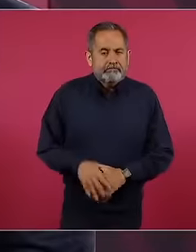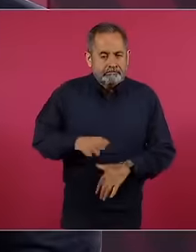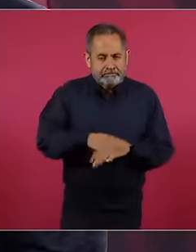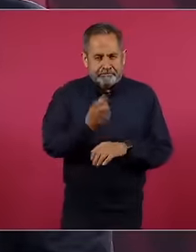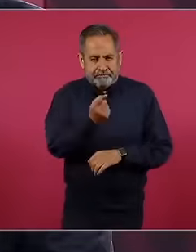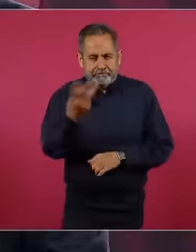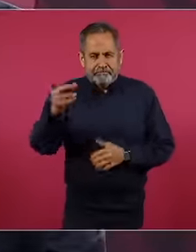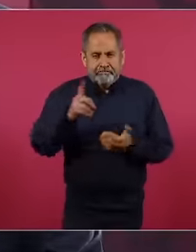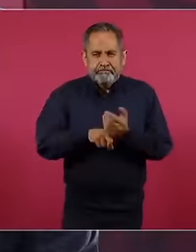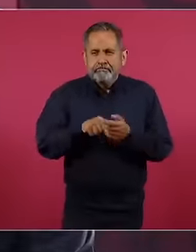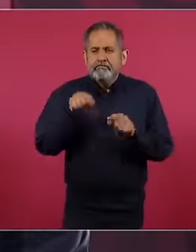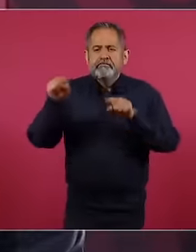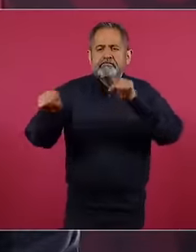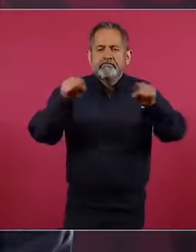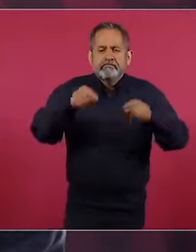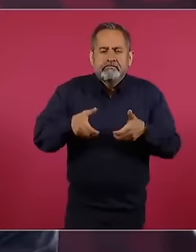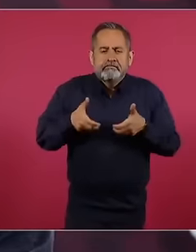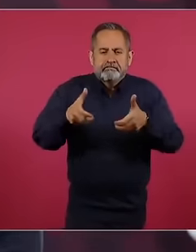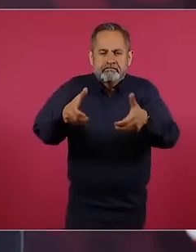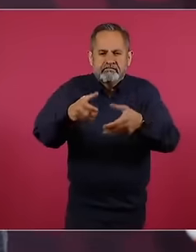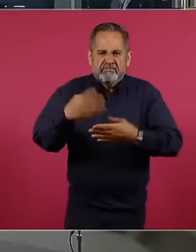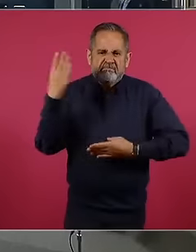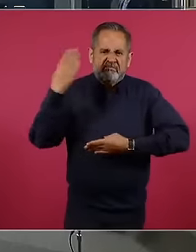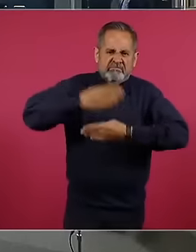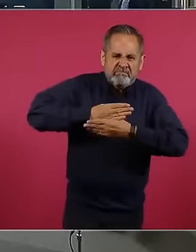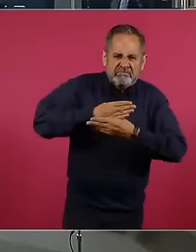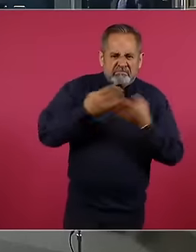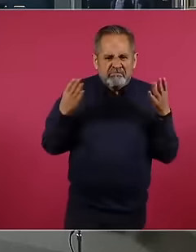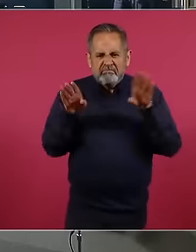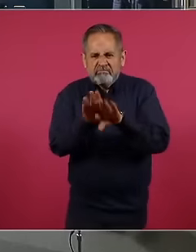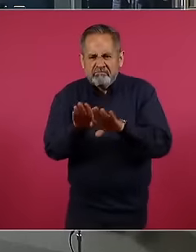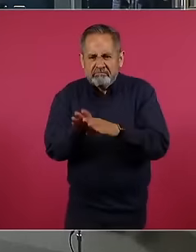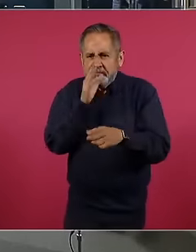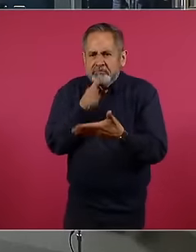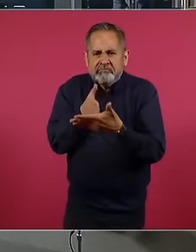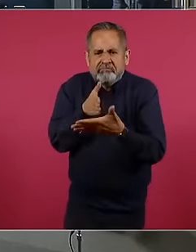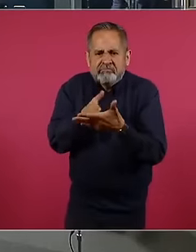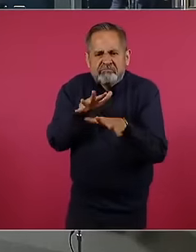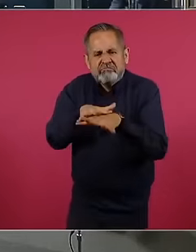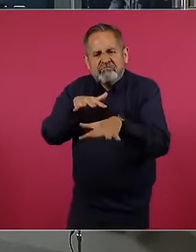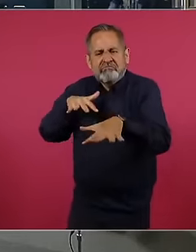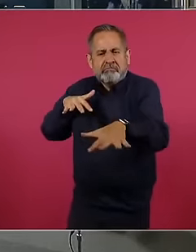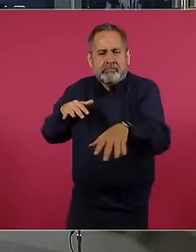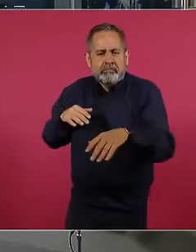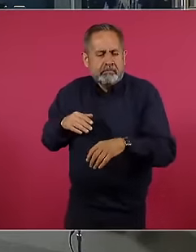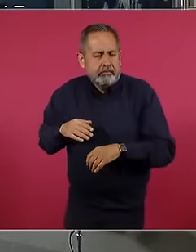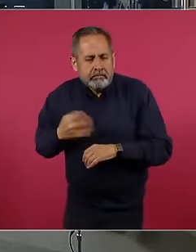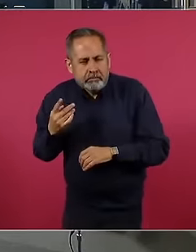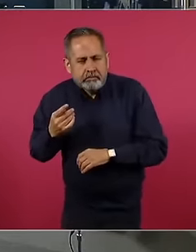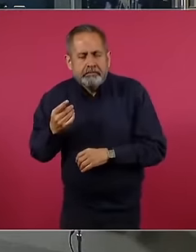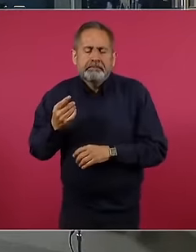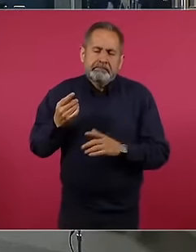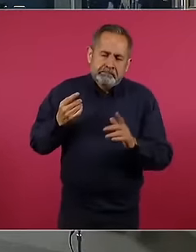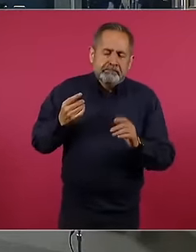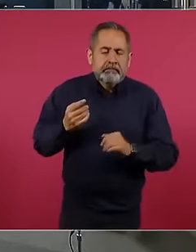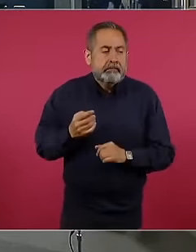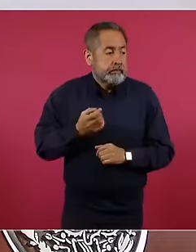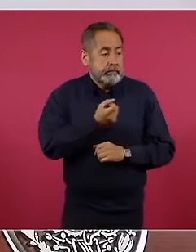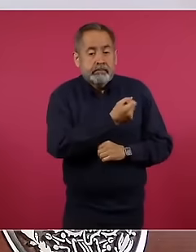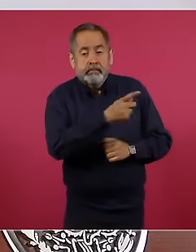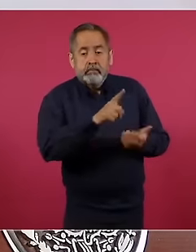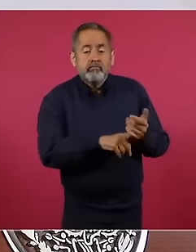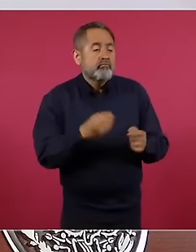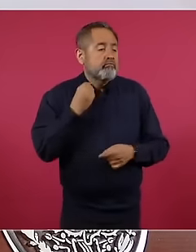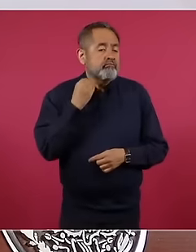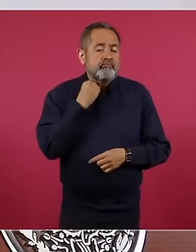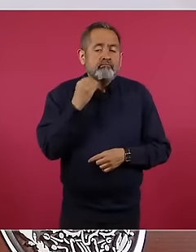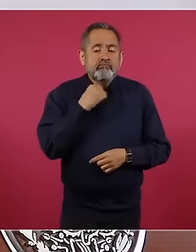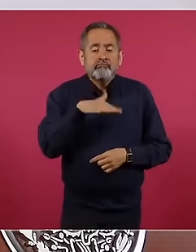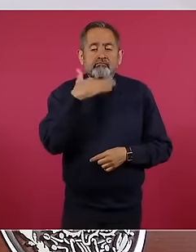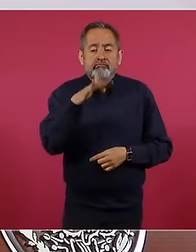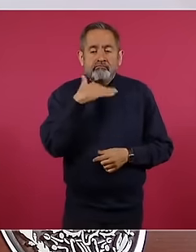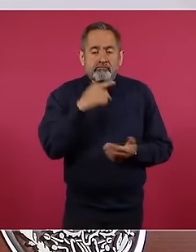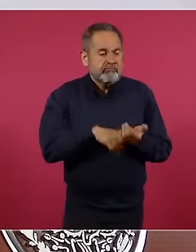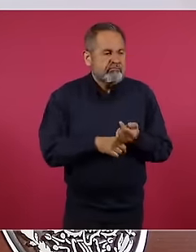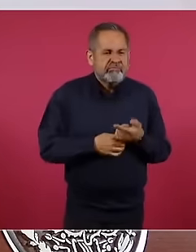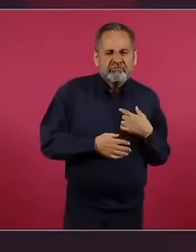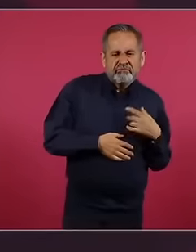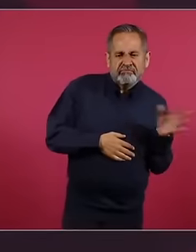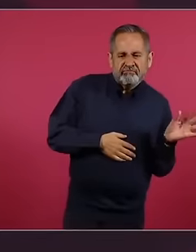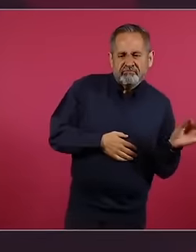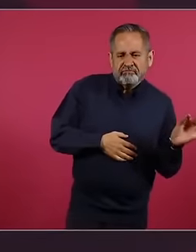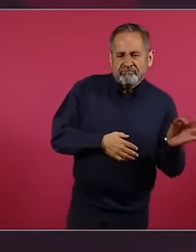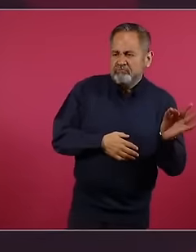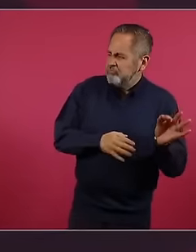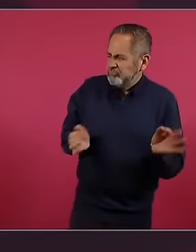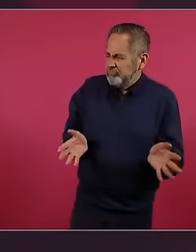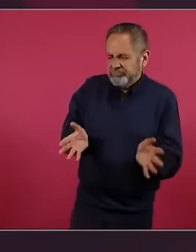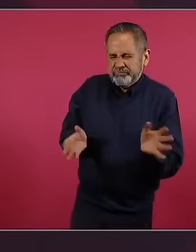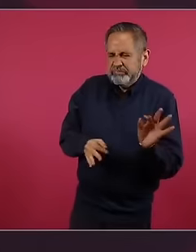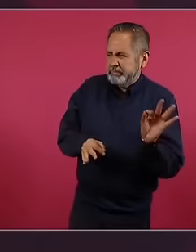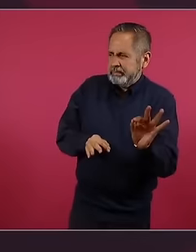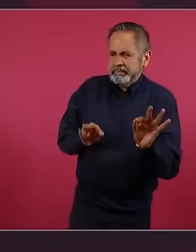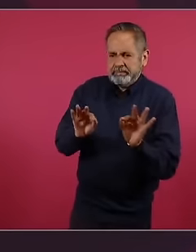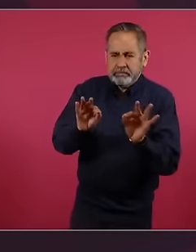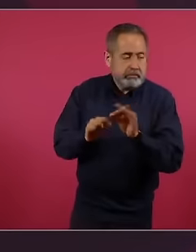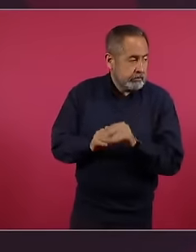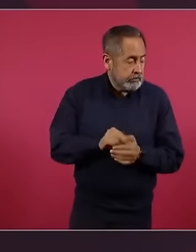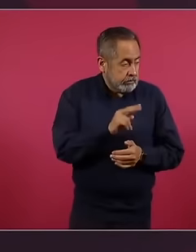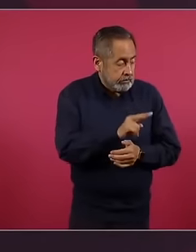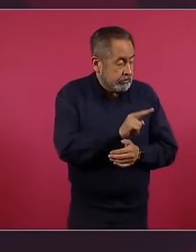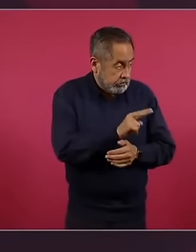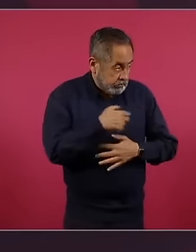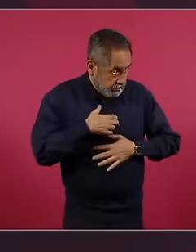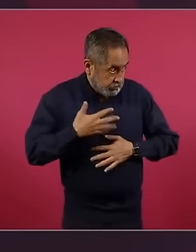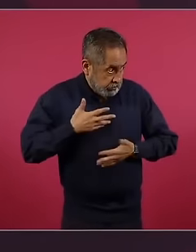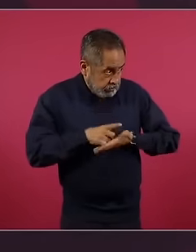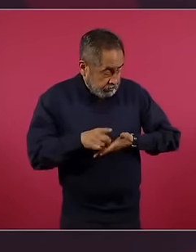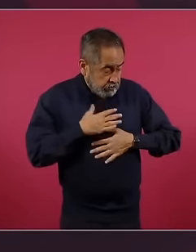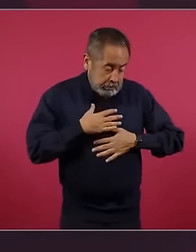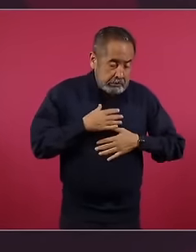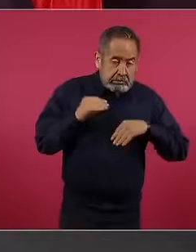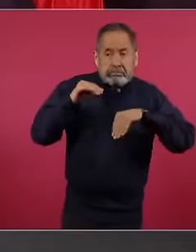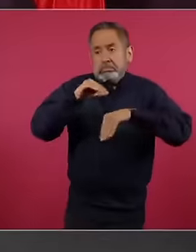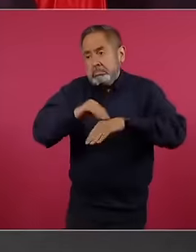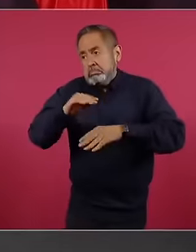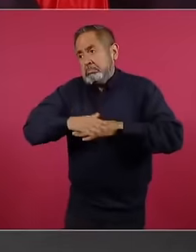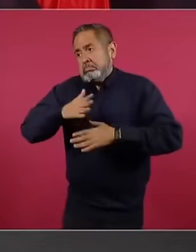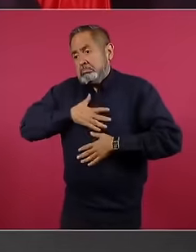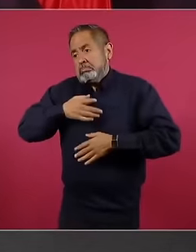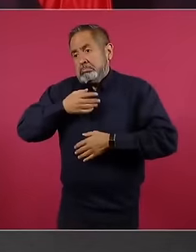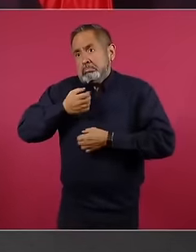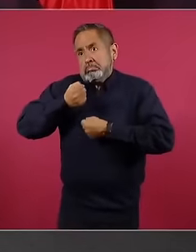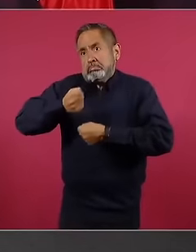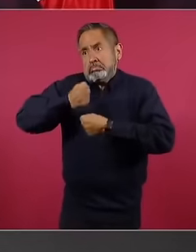lawyers They say that they are in the middle of trying to convince certain people, not all of them, Peasants that